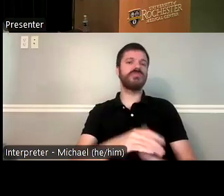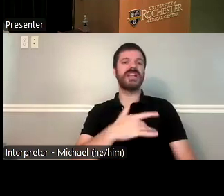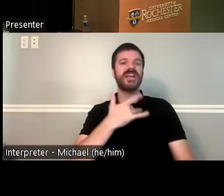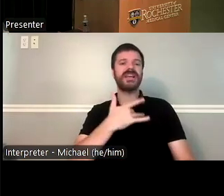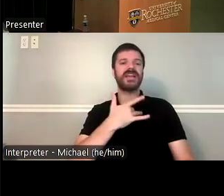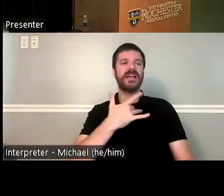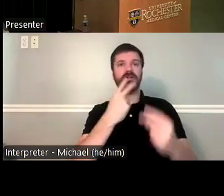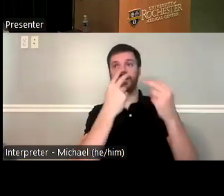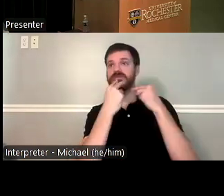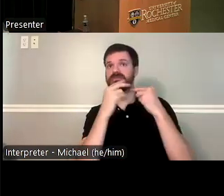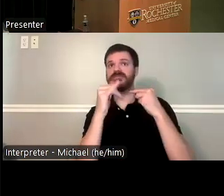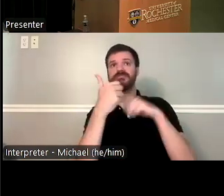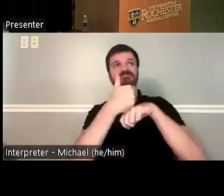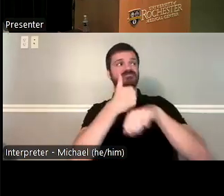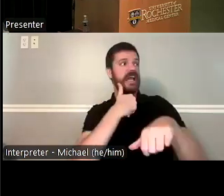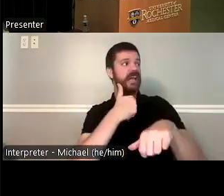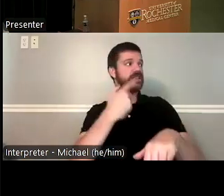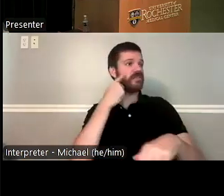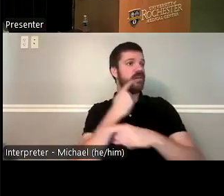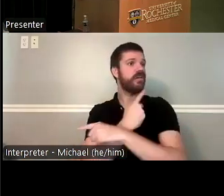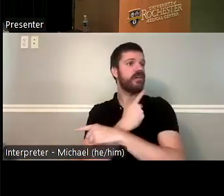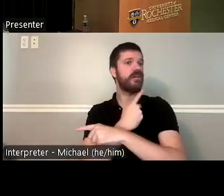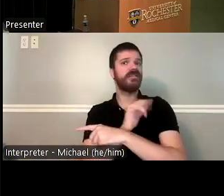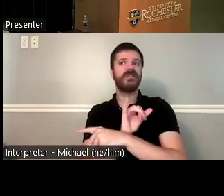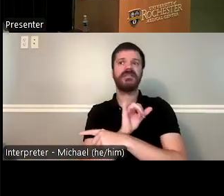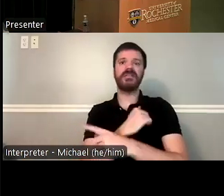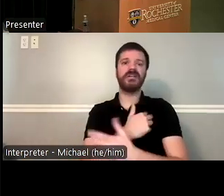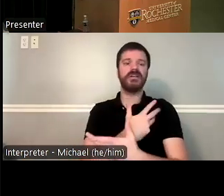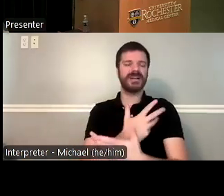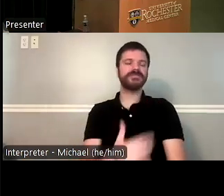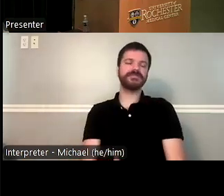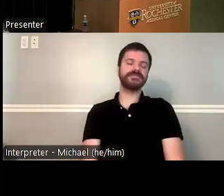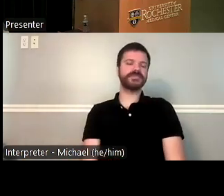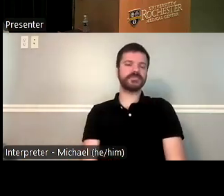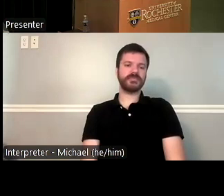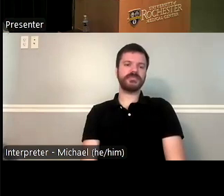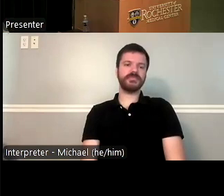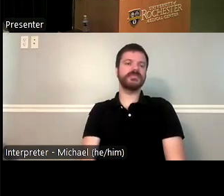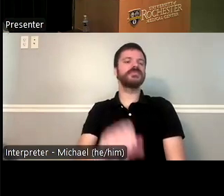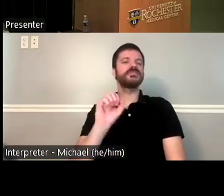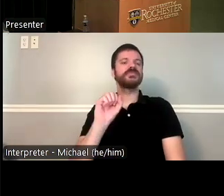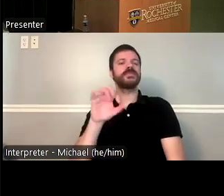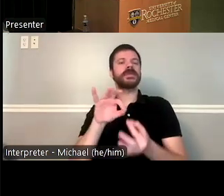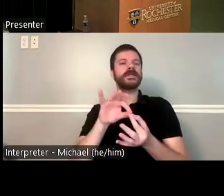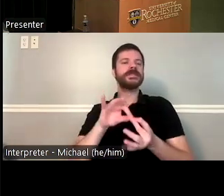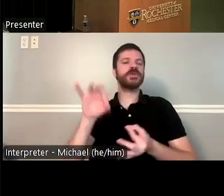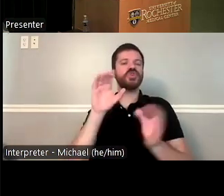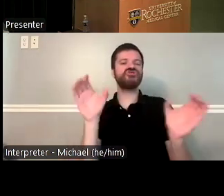or they're blamed uh for their loved ones death uh a spiritual crisis I mentioned the Injustice